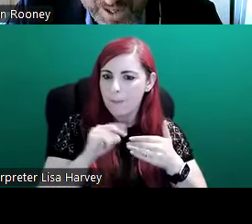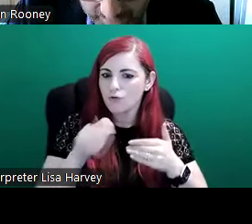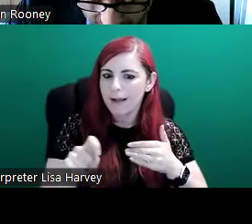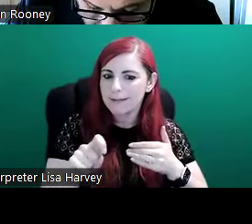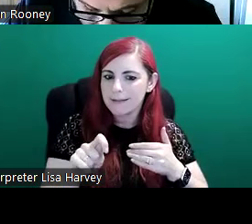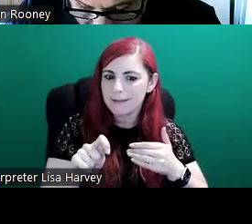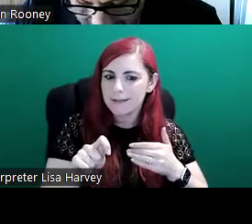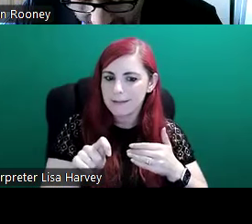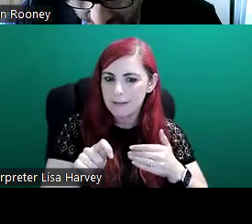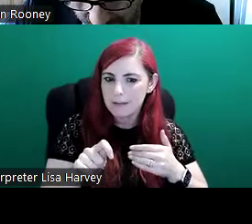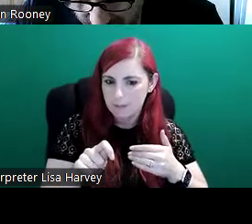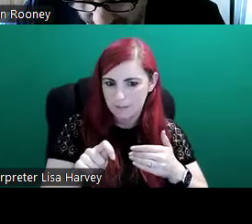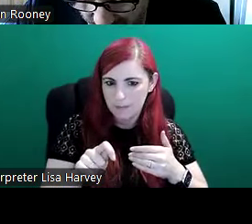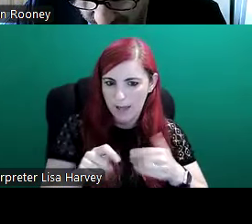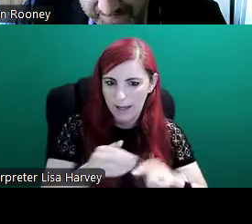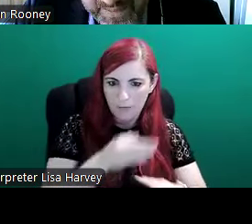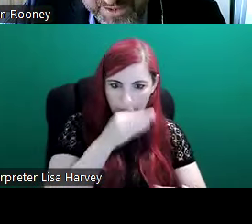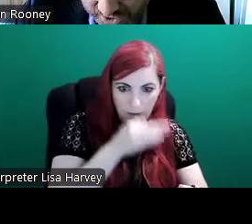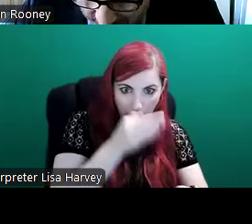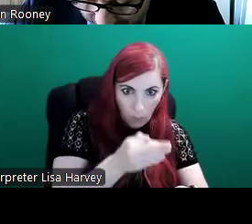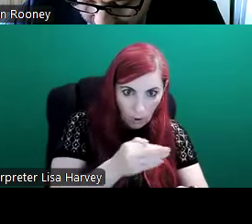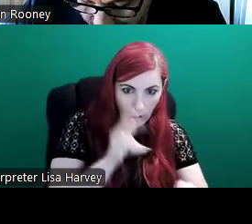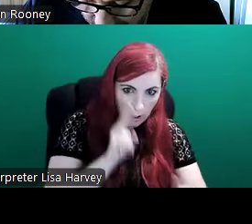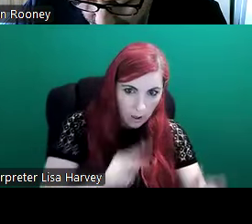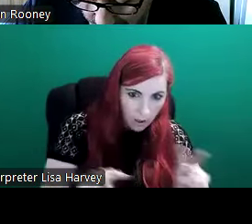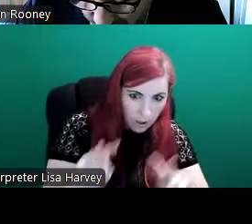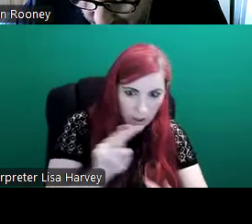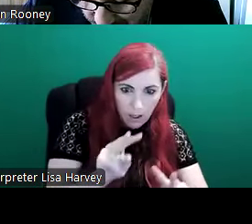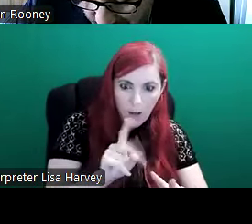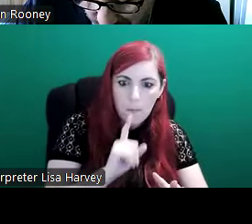flower,". He wrote, "it appeals to the eye. It's attractive, but after this initial